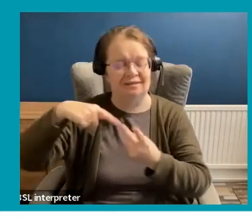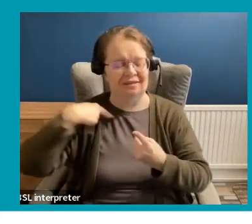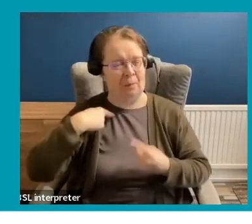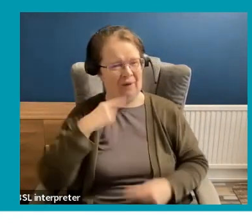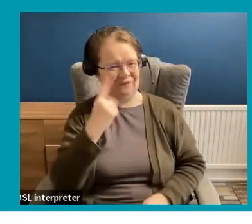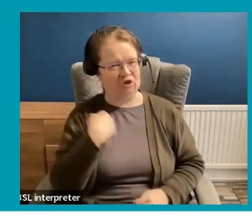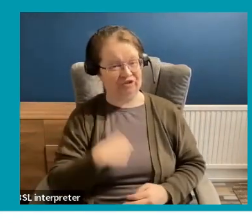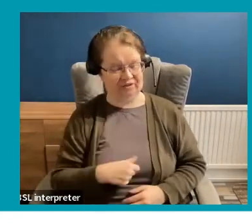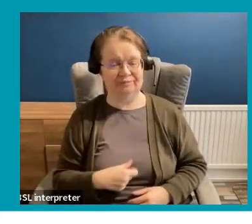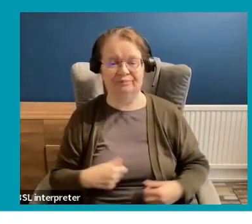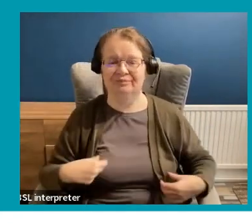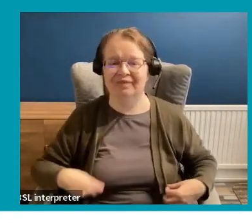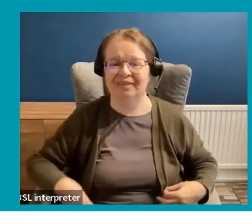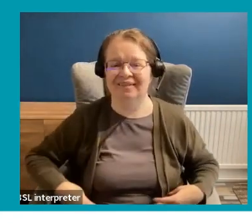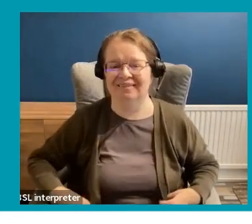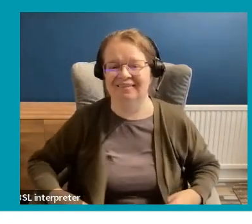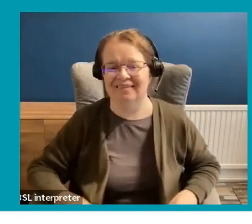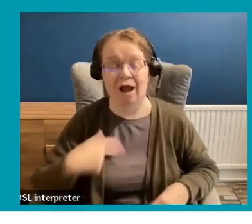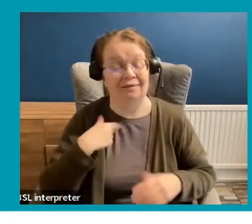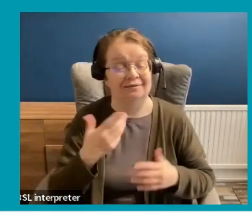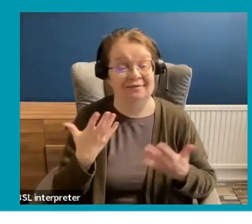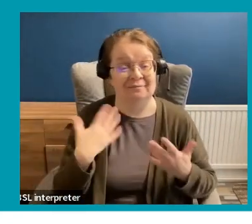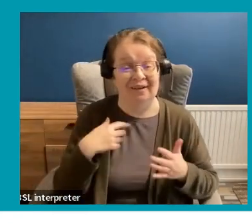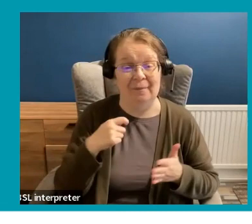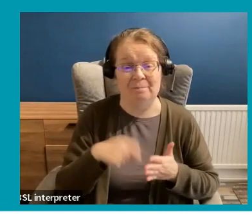Get mine after yours, Jane.